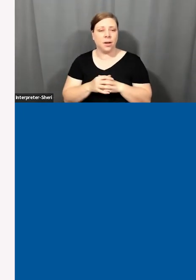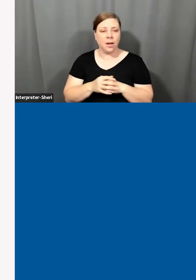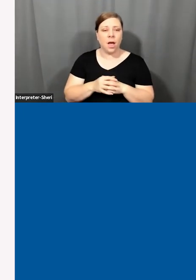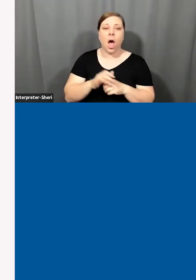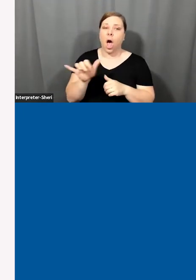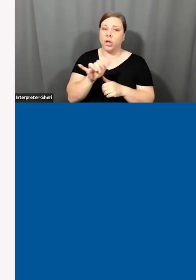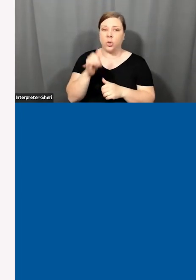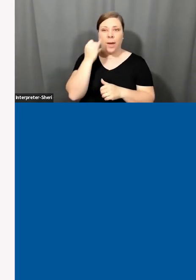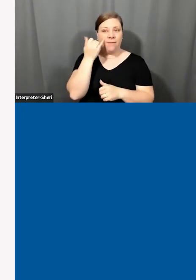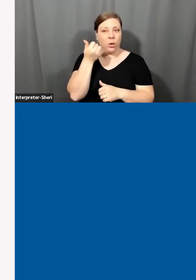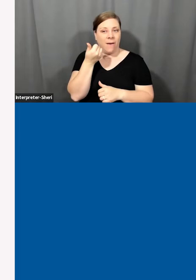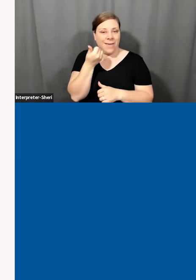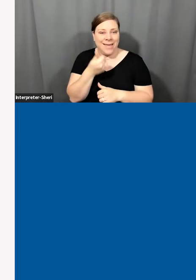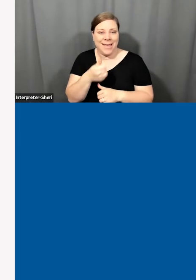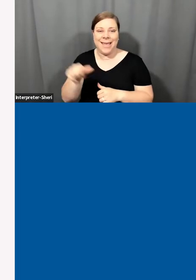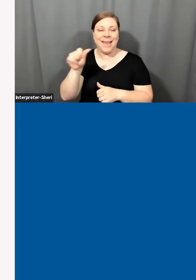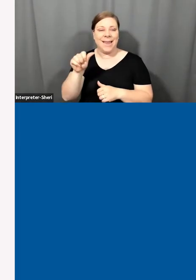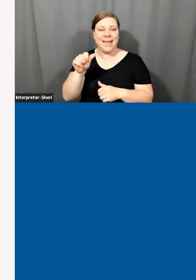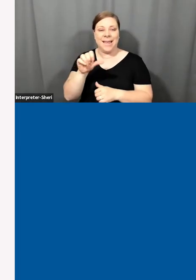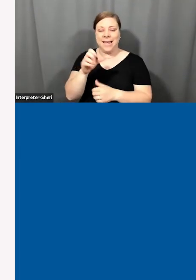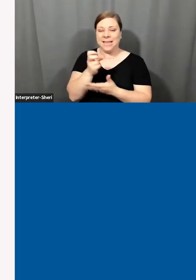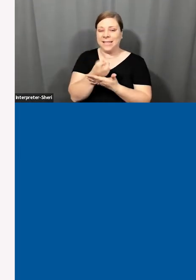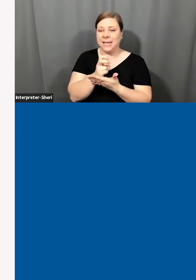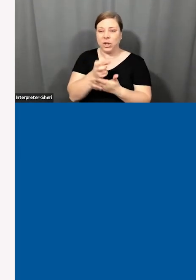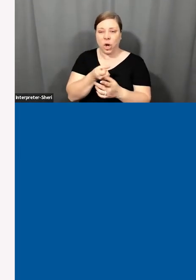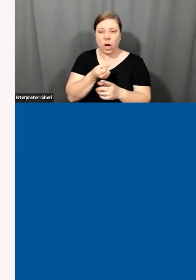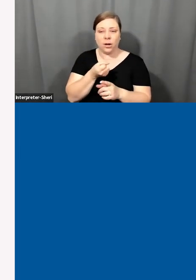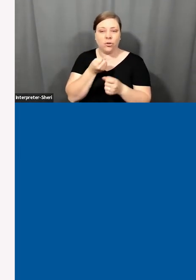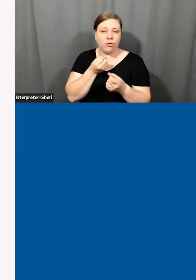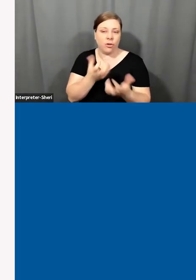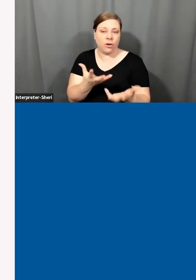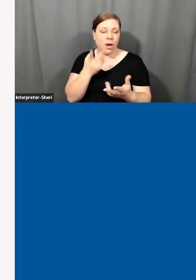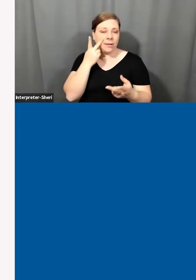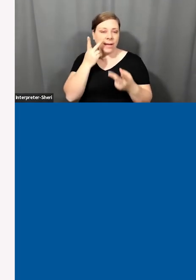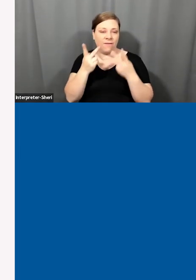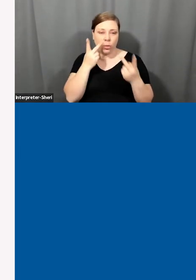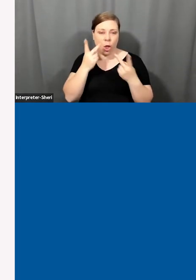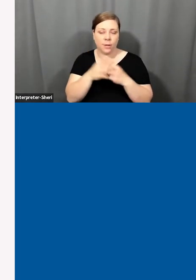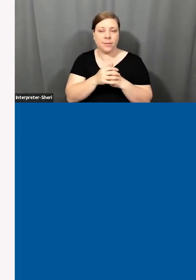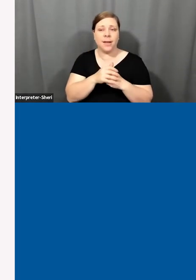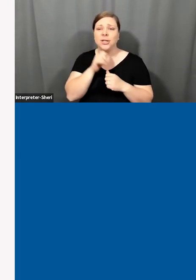Now don't provide seizure inducing visuals. Don't put flashing animations in any of your content,